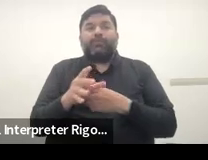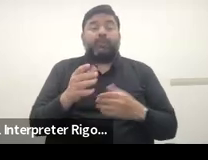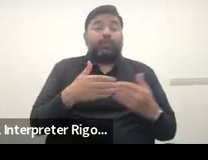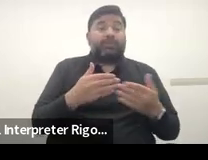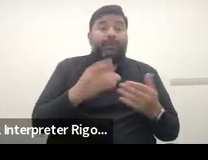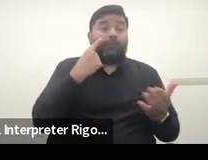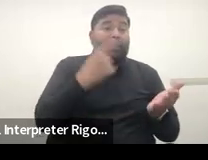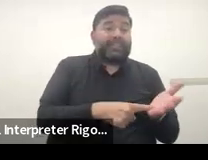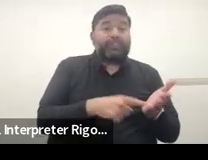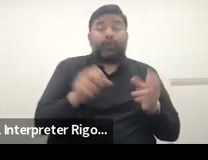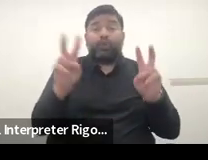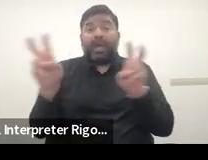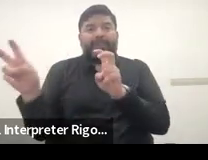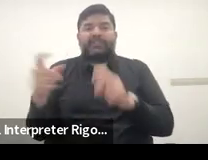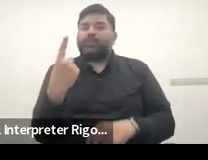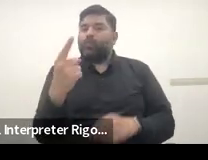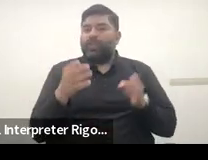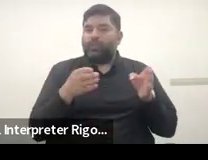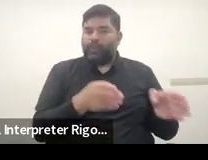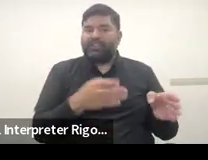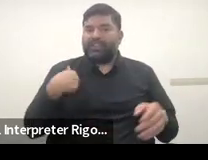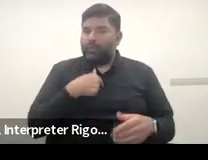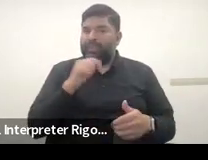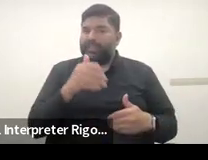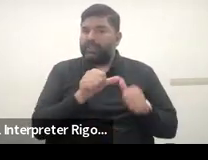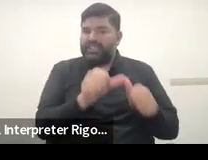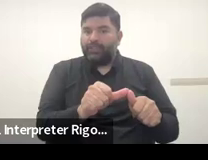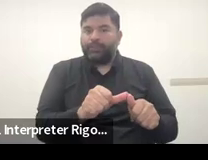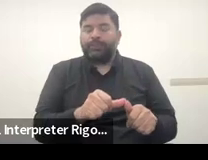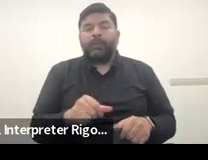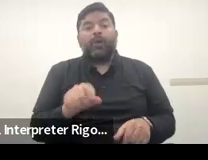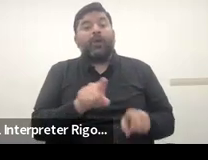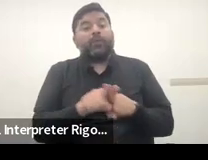sort of one direction that we could go in. We could also think about for example English to